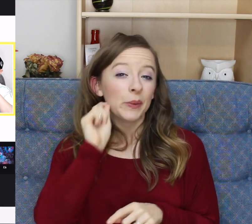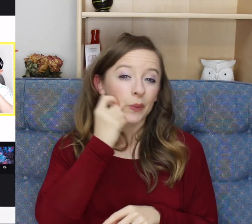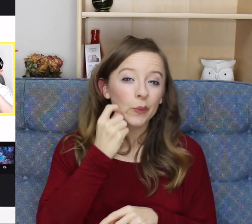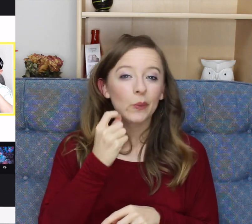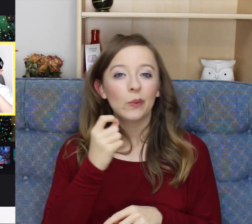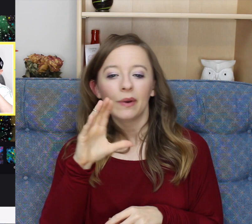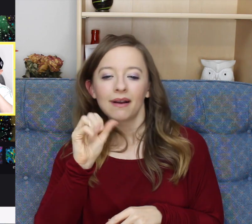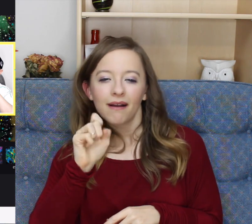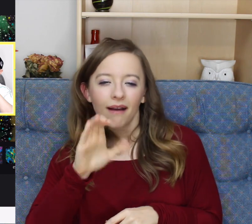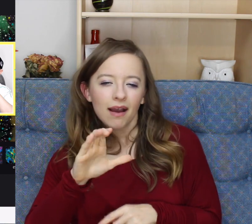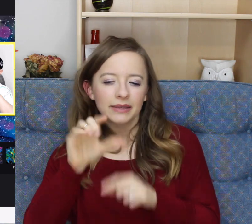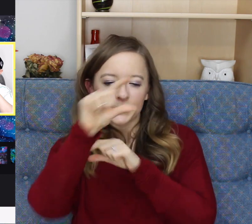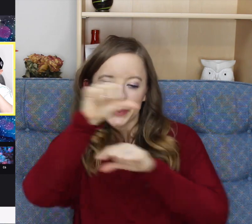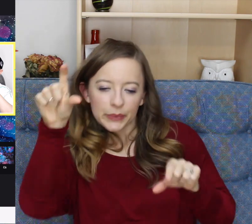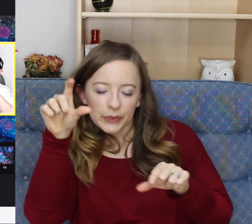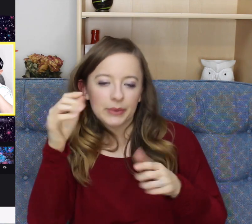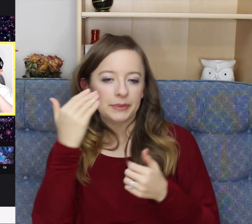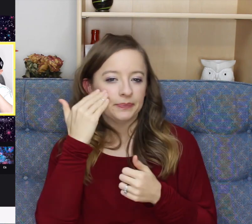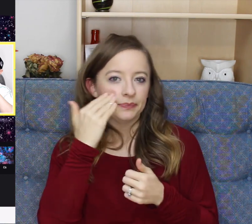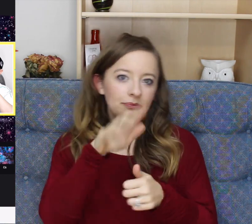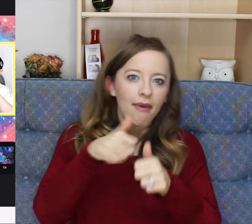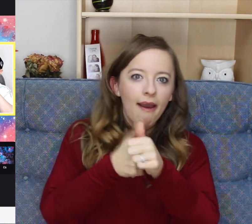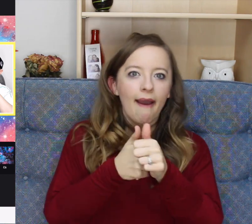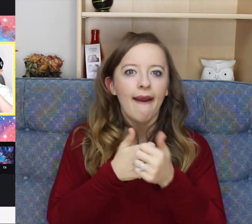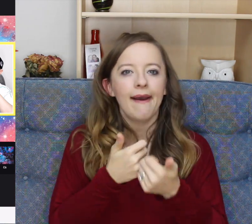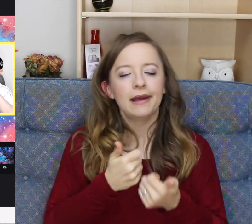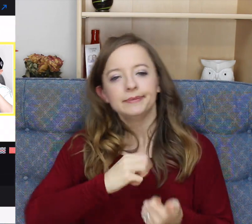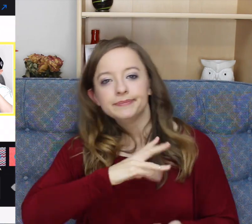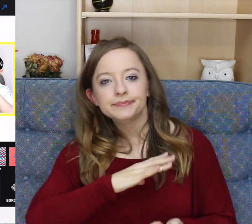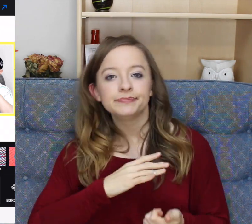add like cool cosmic borders and things behind it like this.